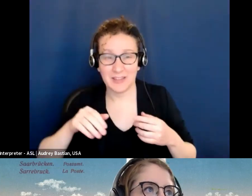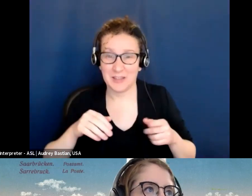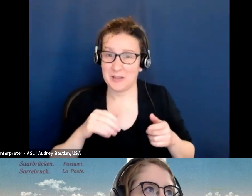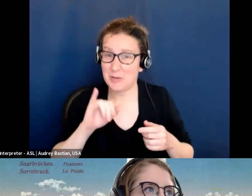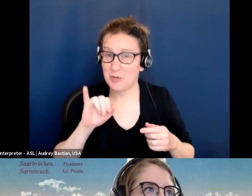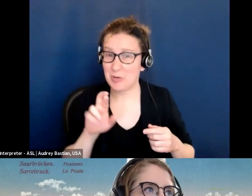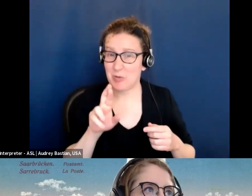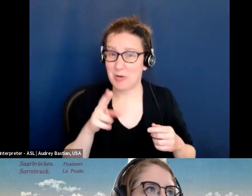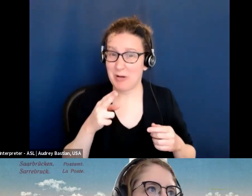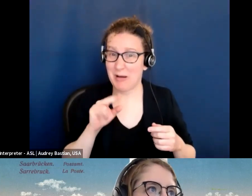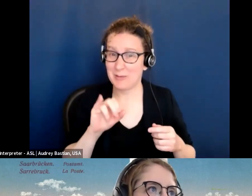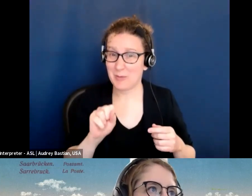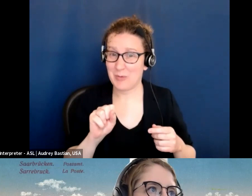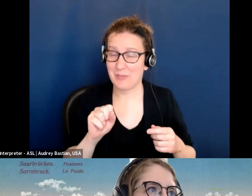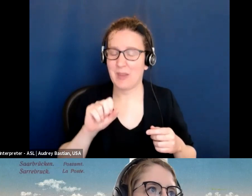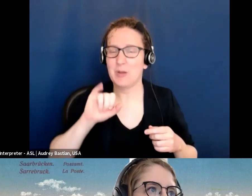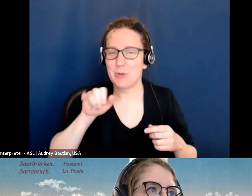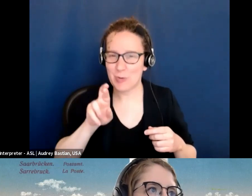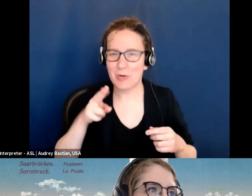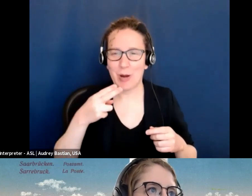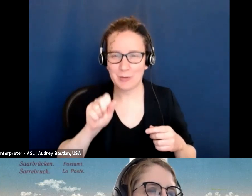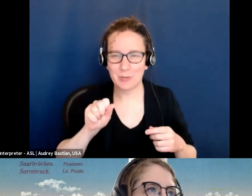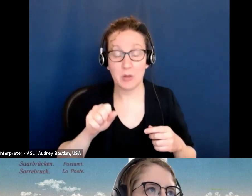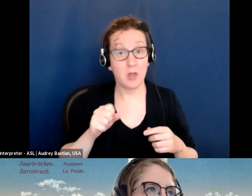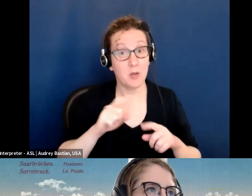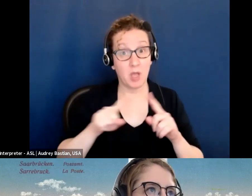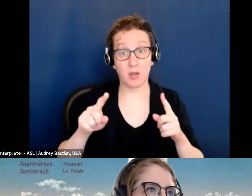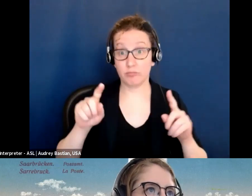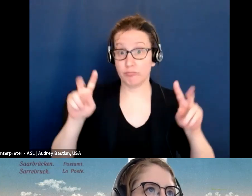And I think the title of this webinar really says it all, you know, Never Too Early